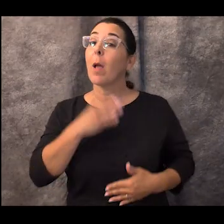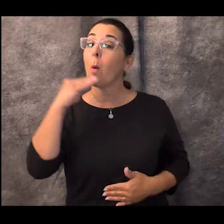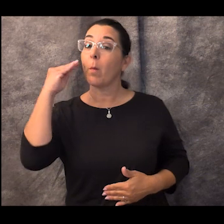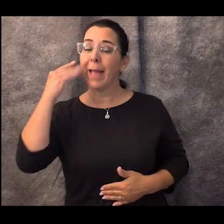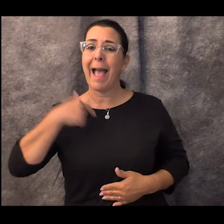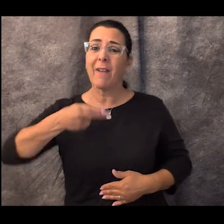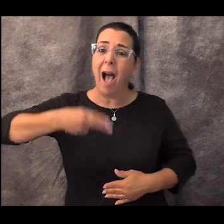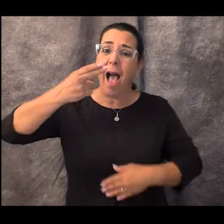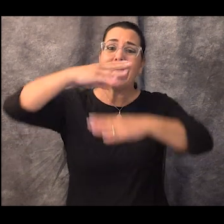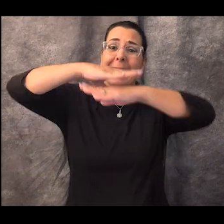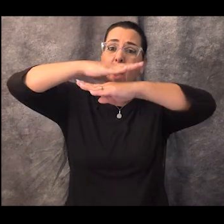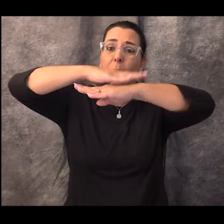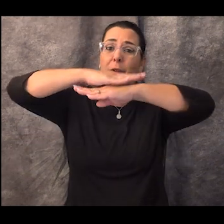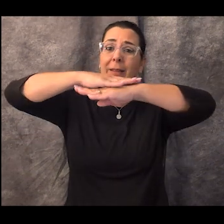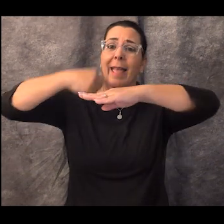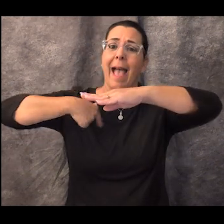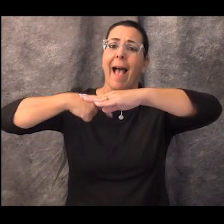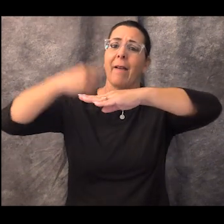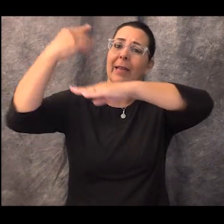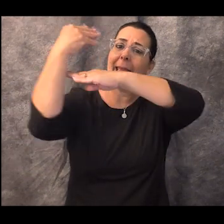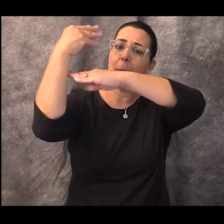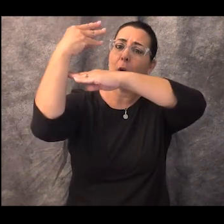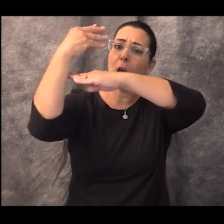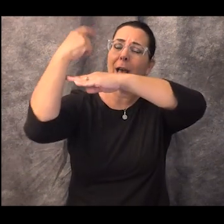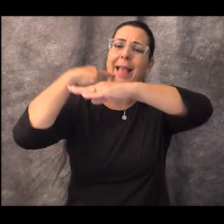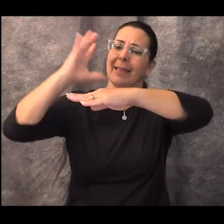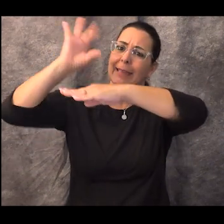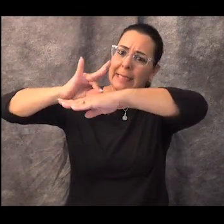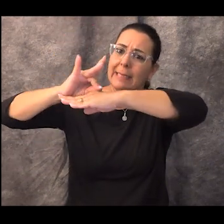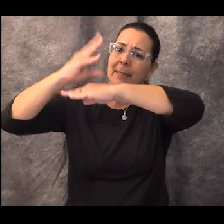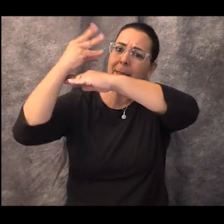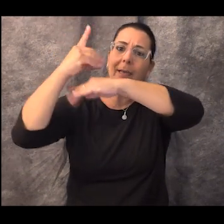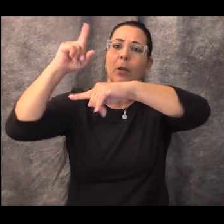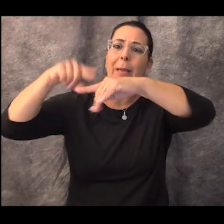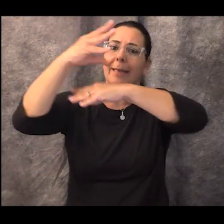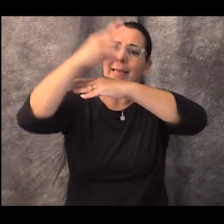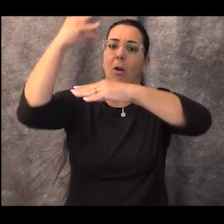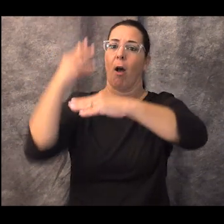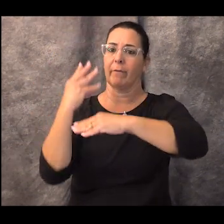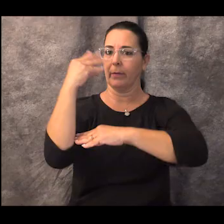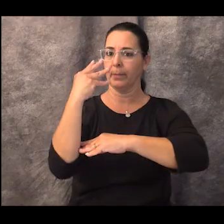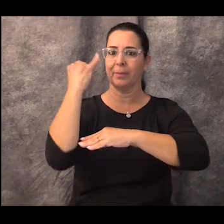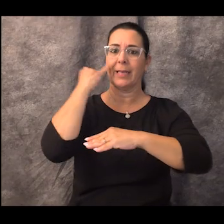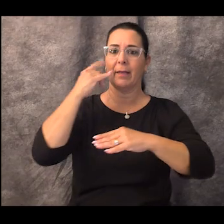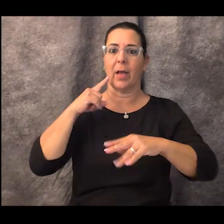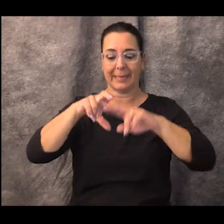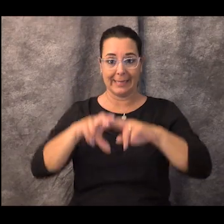and they have to take your photo with that digital camera, and it's bolted to the countertop, and they can't necessarily take your picture if you're, like, seated in a wheelchair